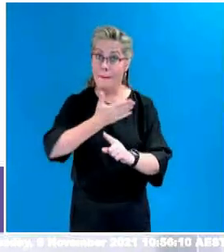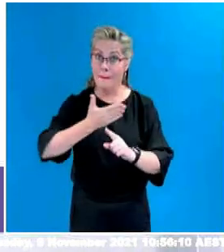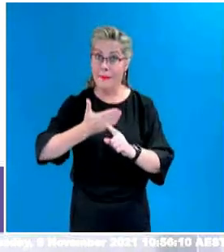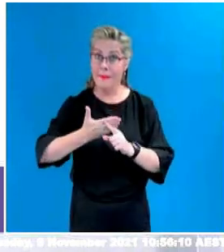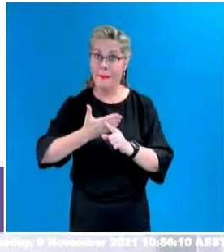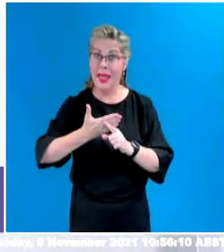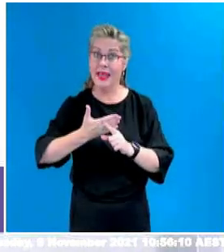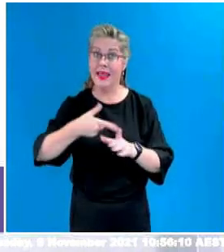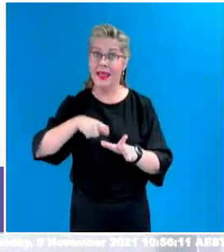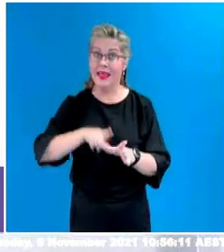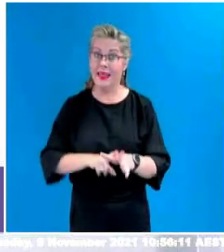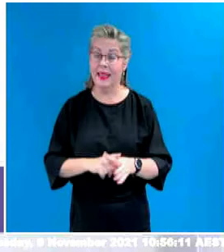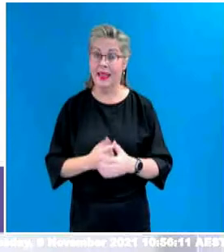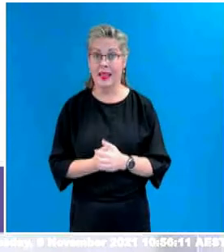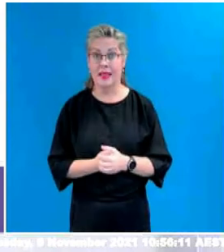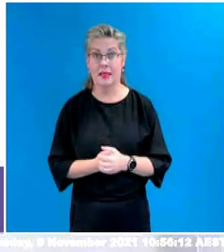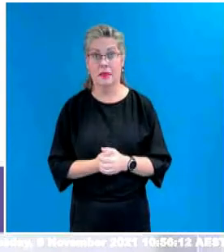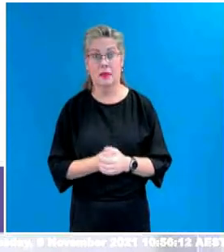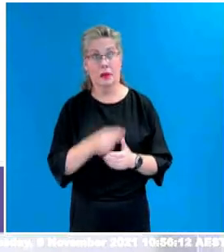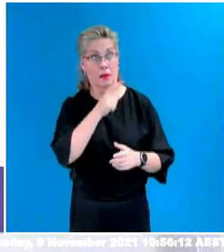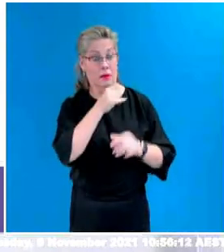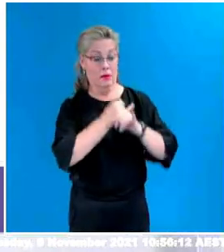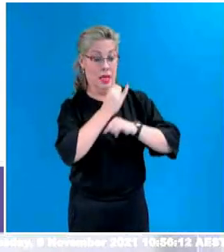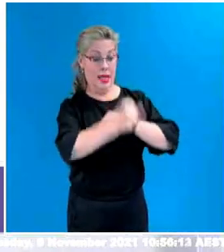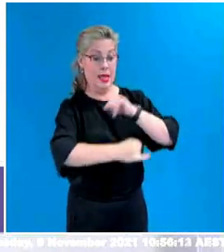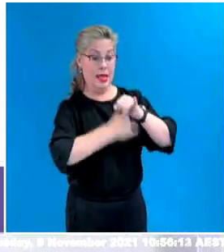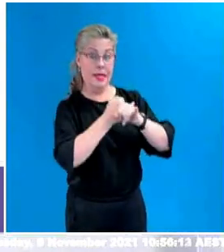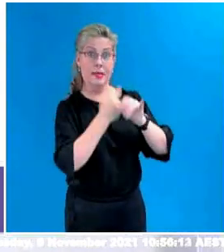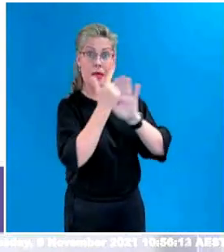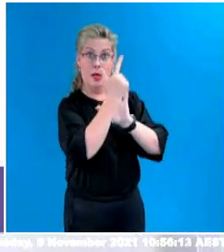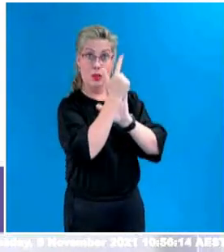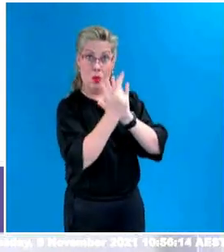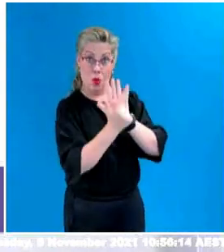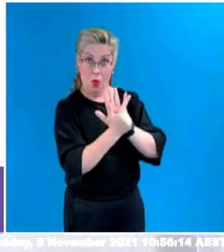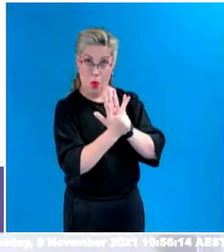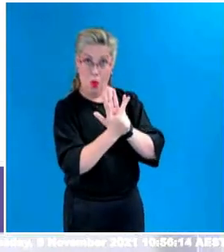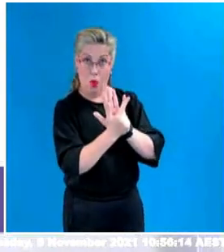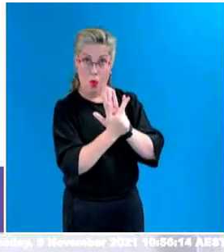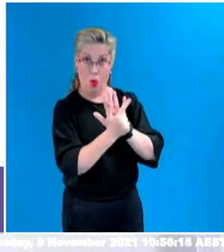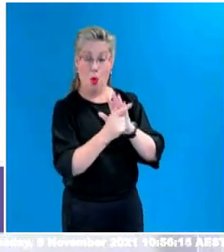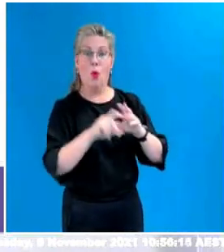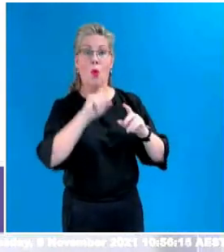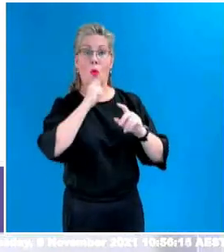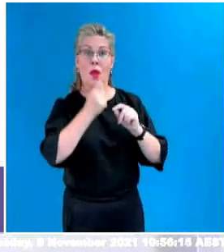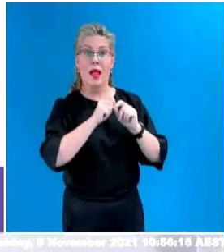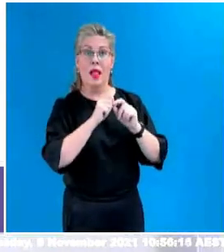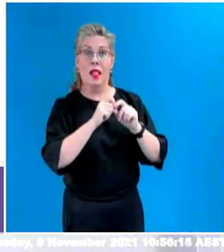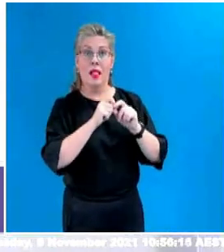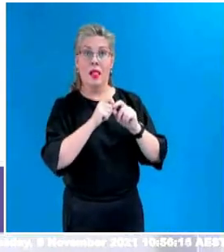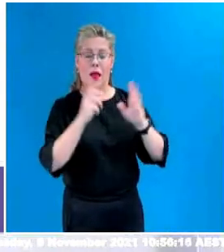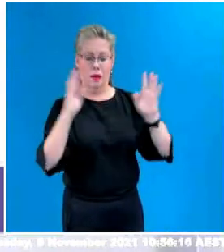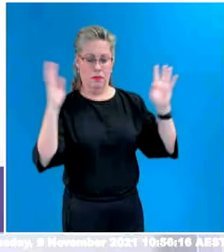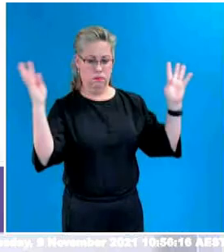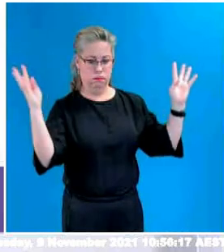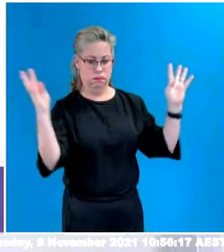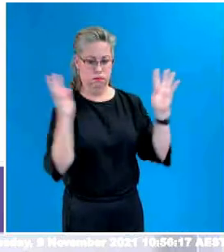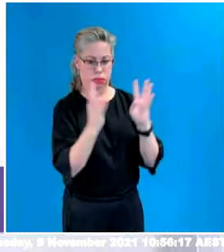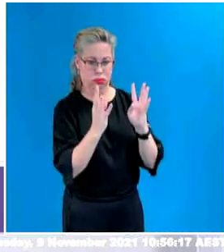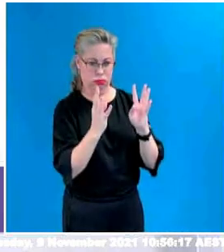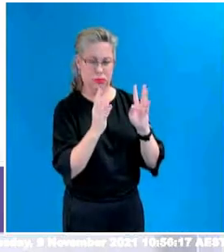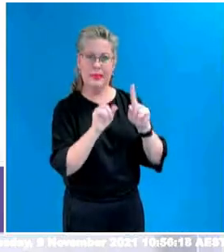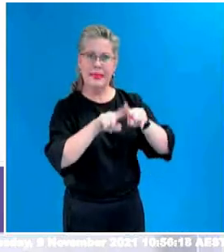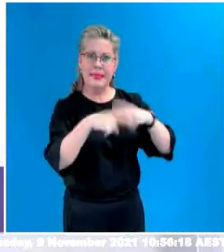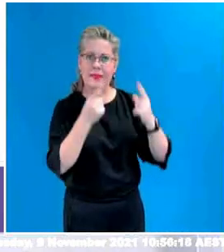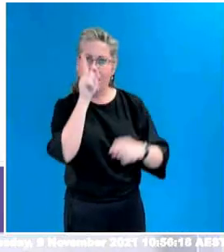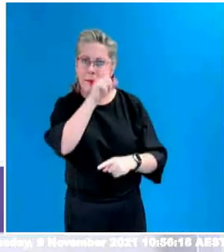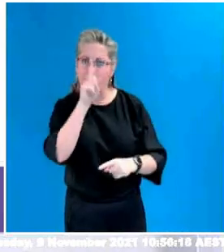regime brings together employees, employers and governments in what might